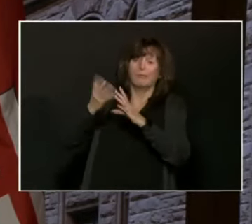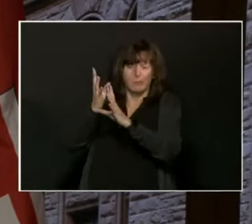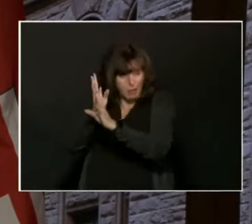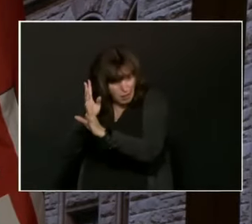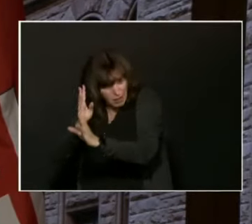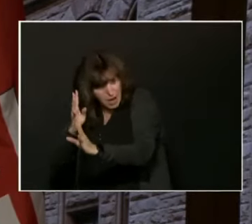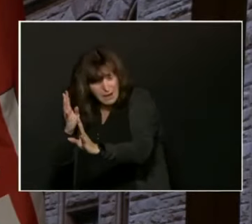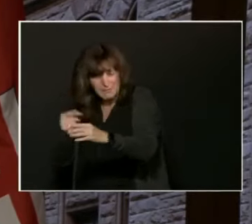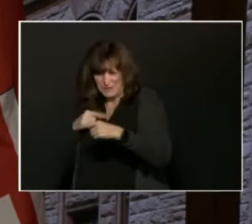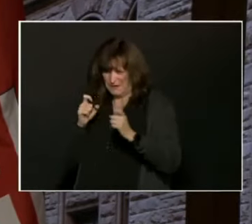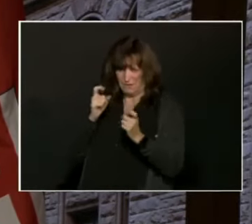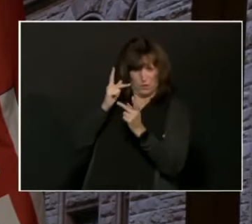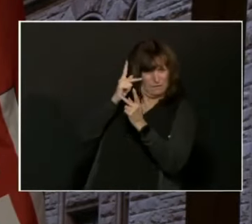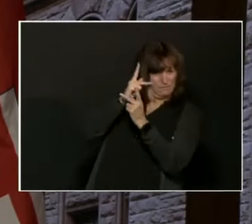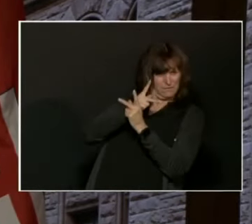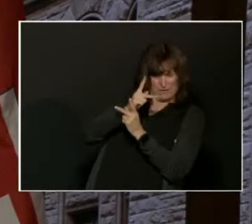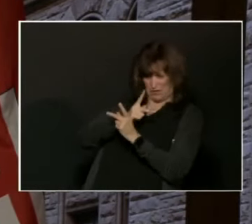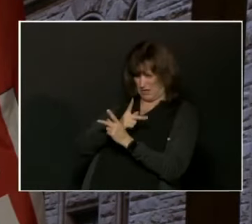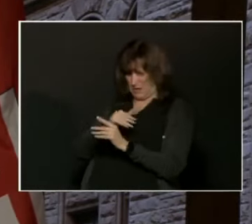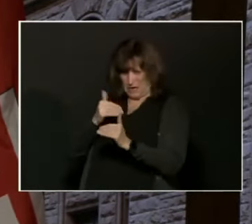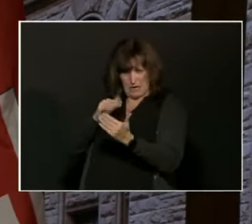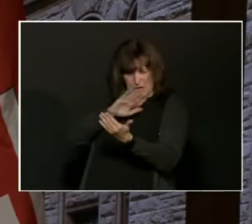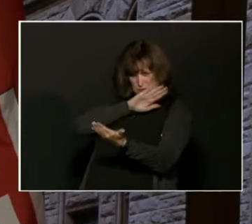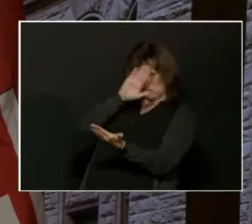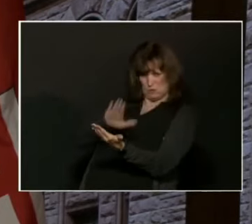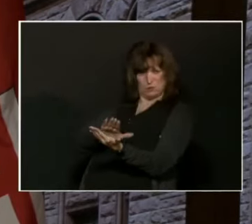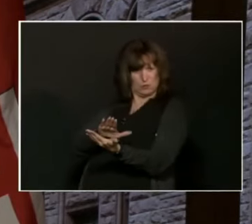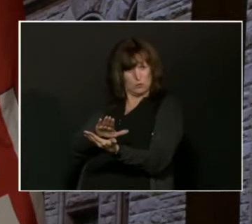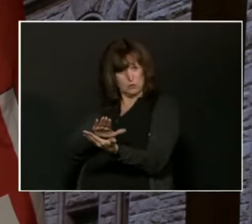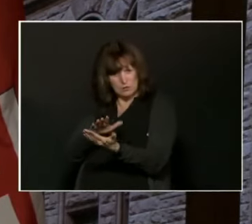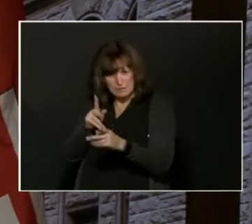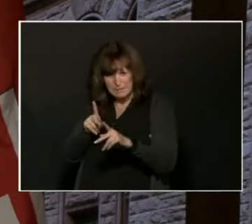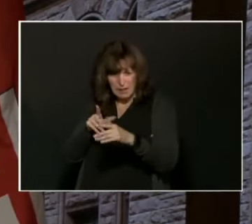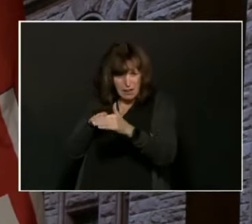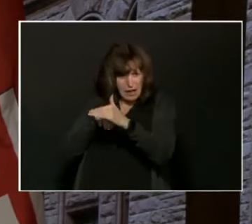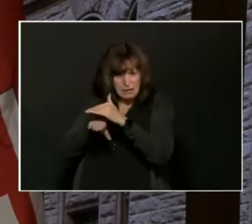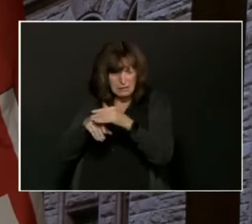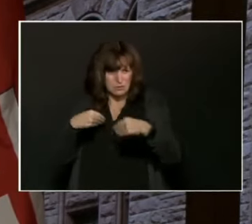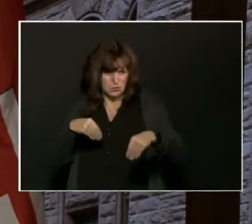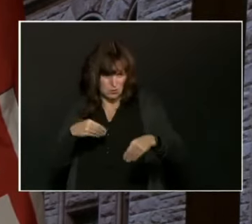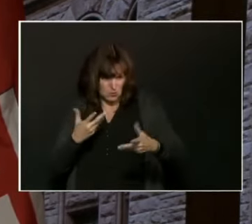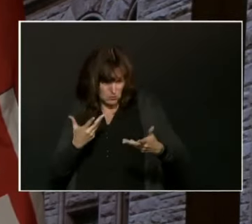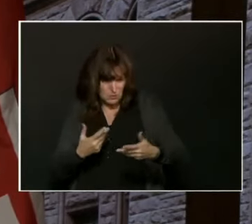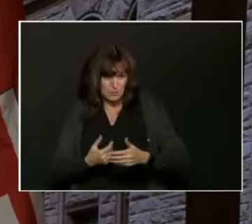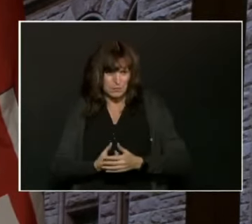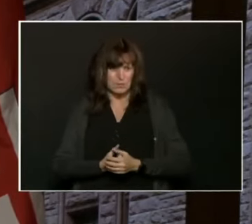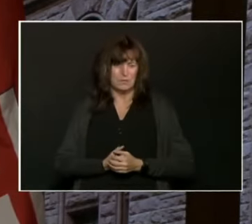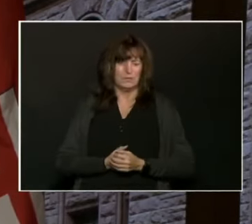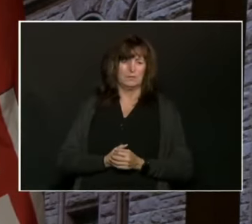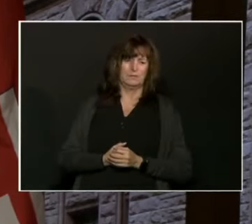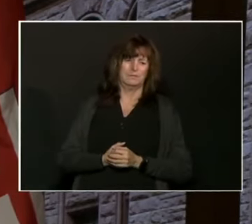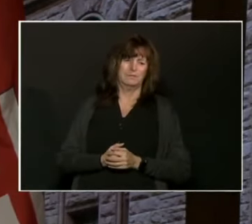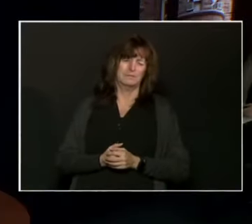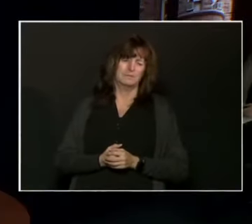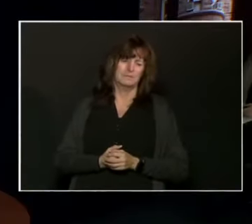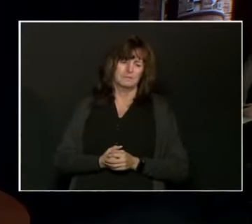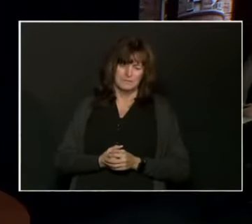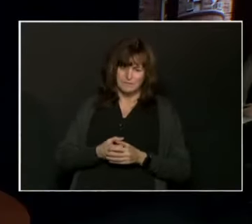BIG-BOX STORES, YES, IT'S AN ISSUE, WE NEED TO LOOK A HOW DO